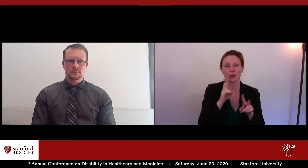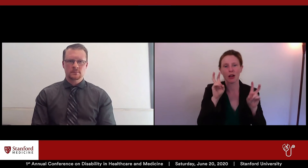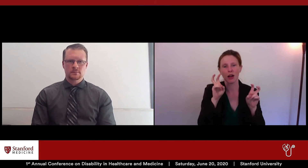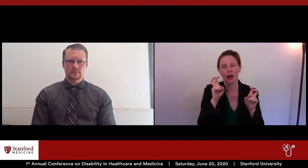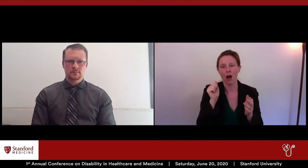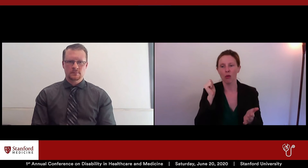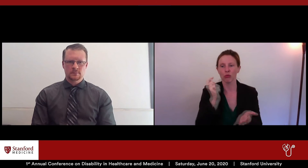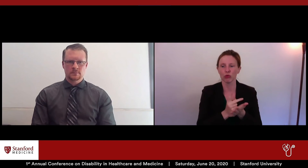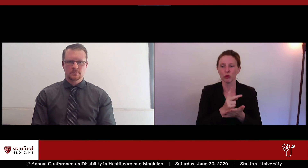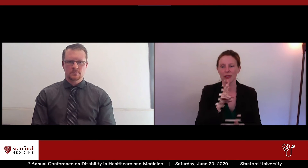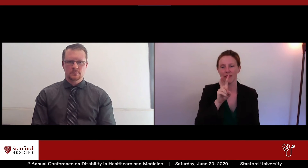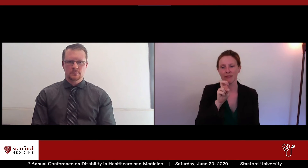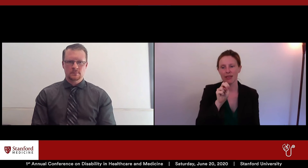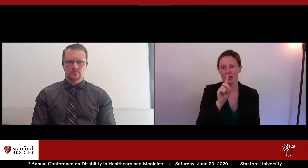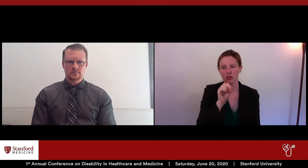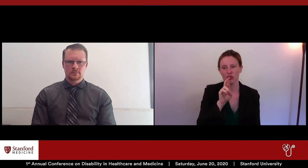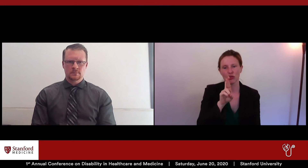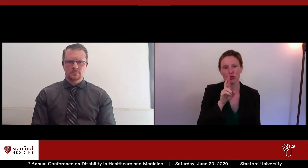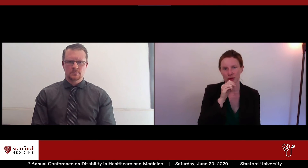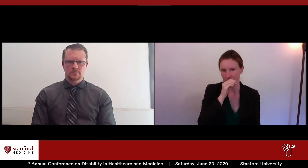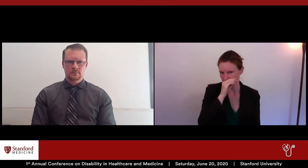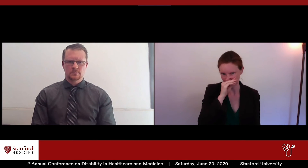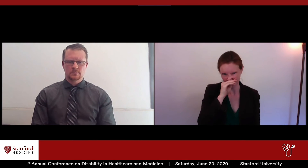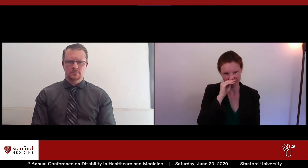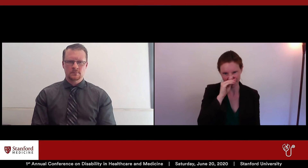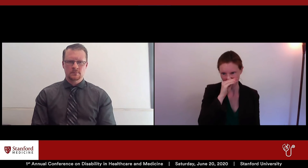Or does one have to use a quote unquote, approved vendor?